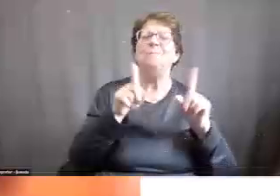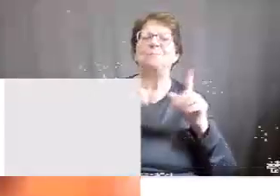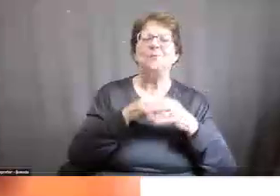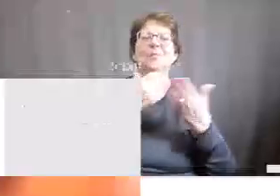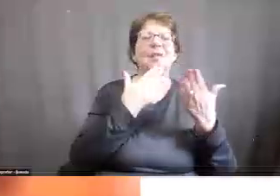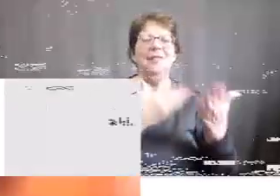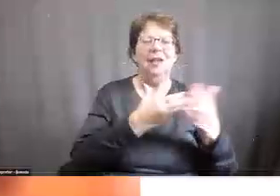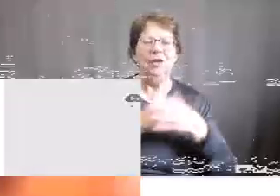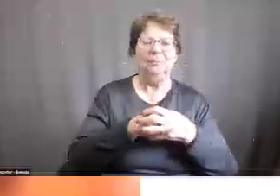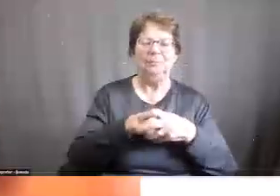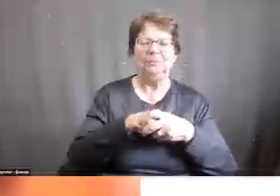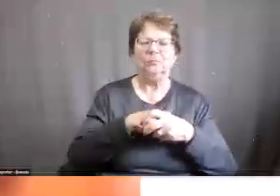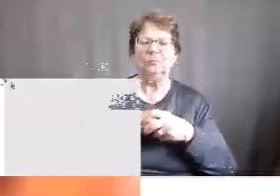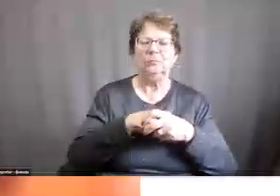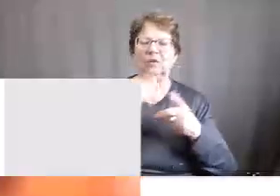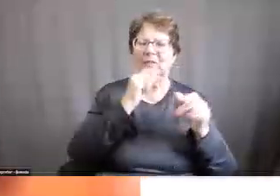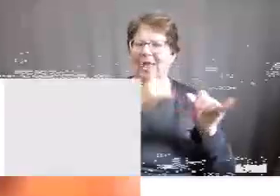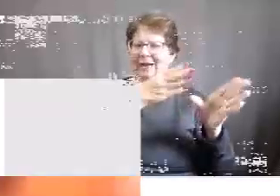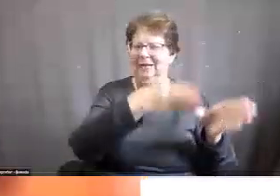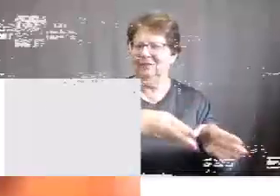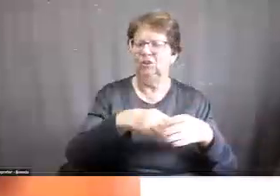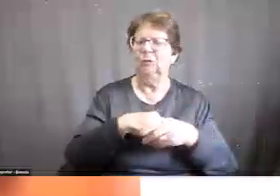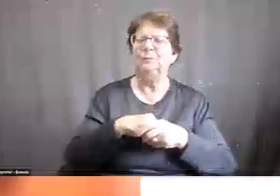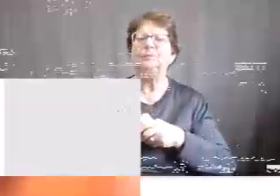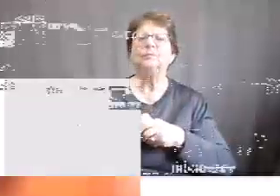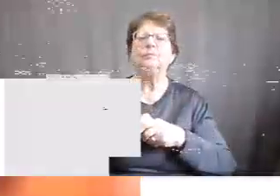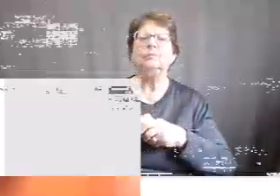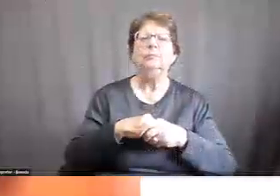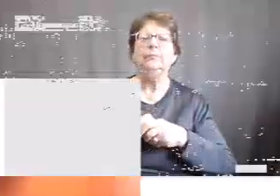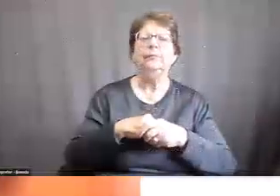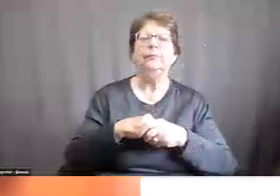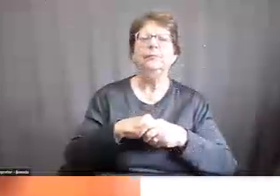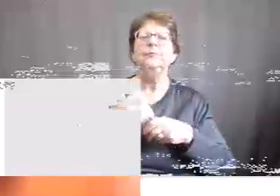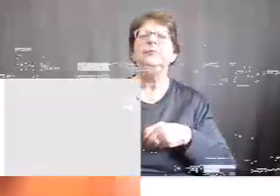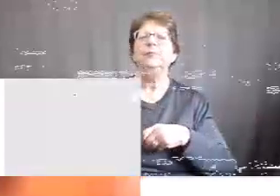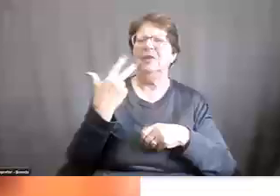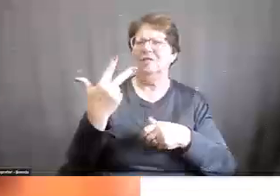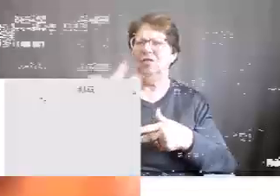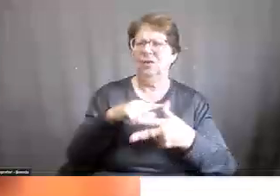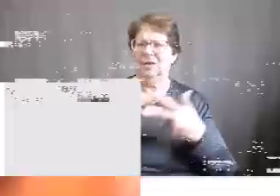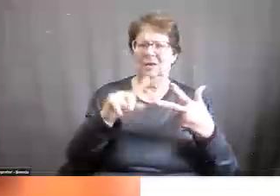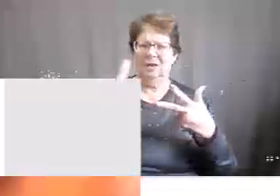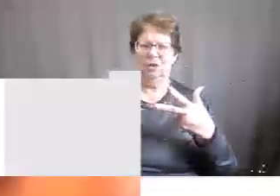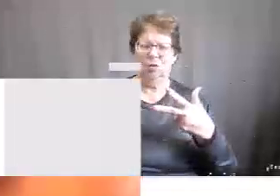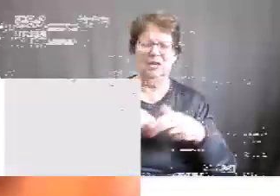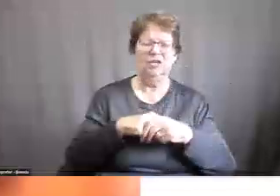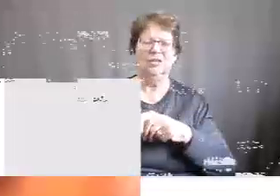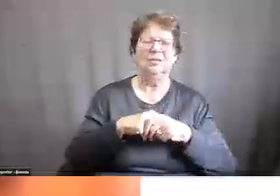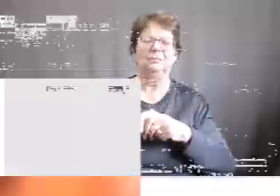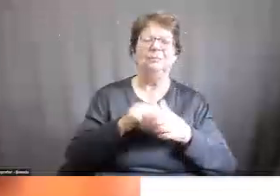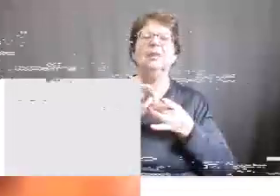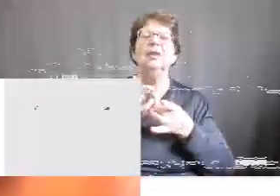Boardroom: To that individual. I have 3 questions in relation to…